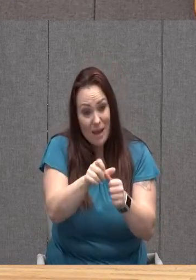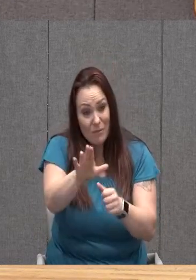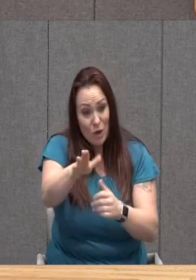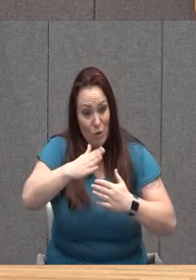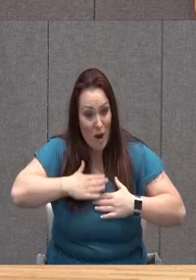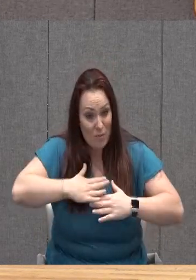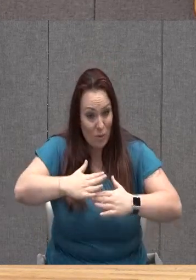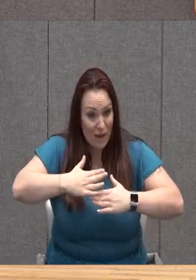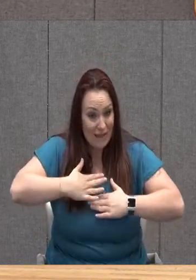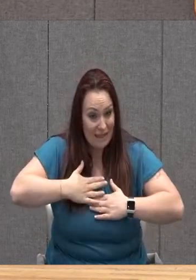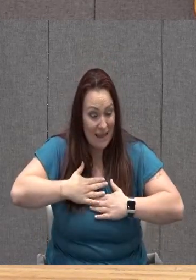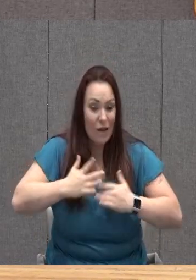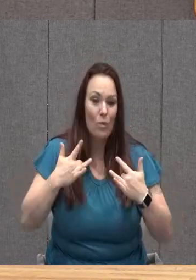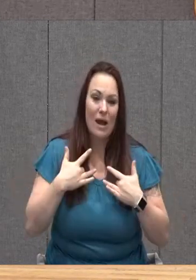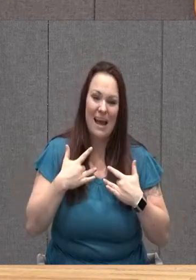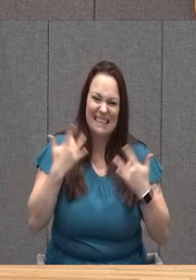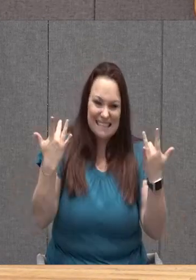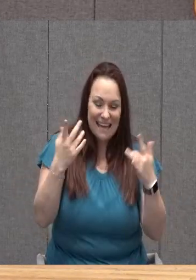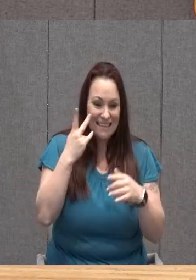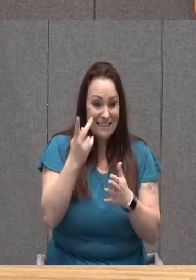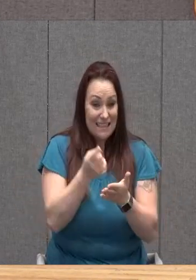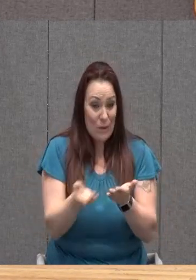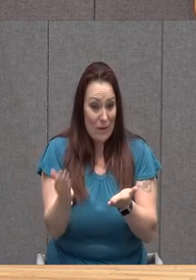we're excited to see you again next week,